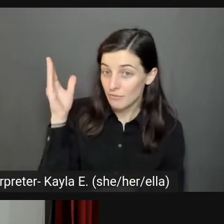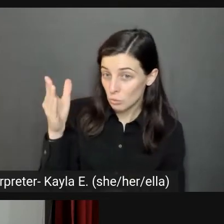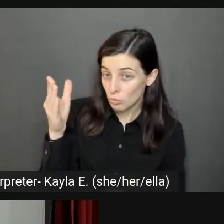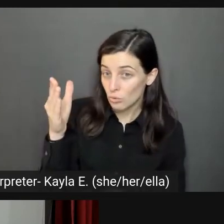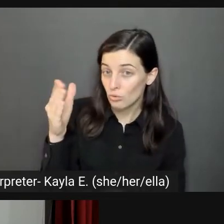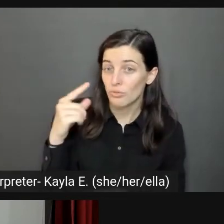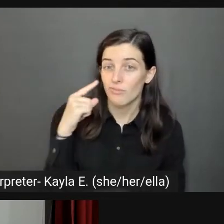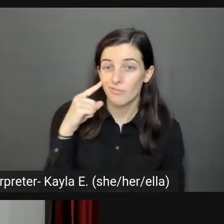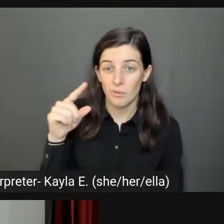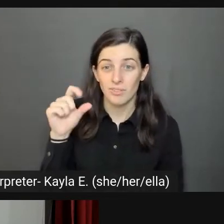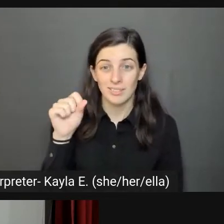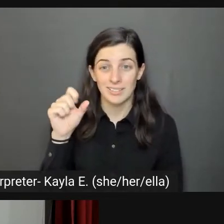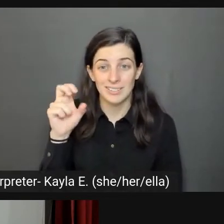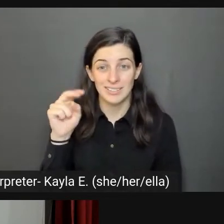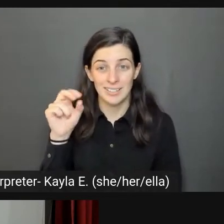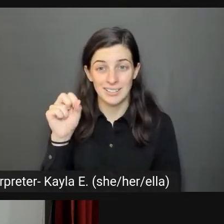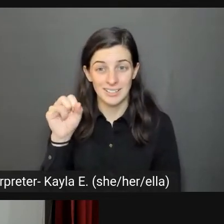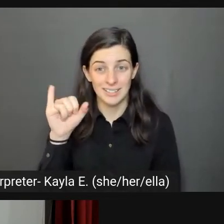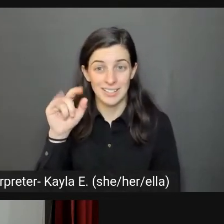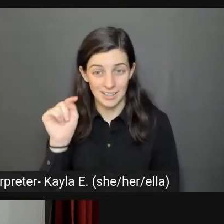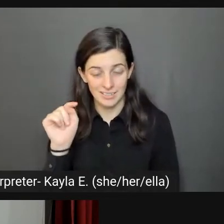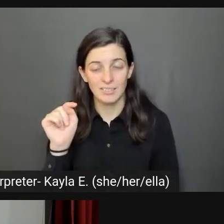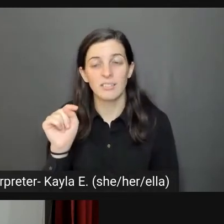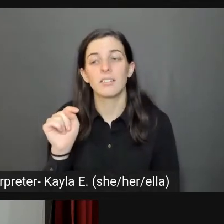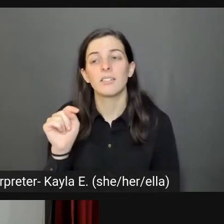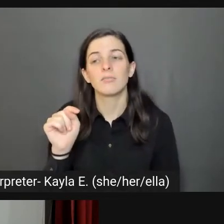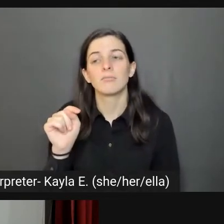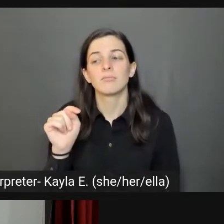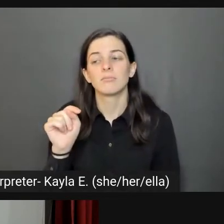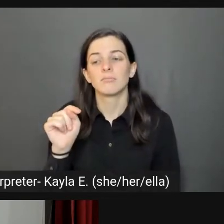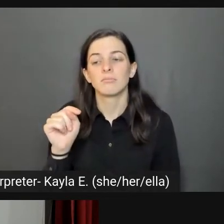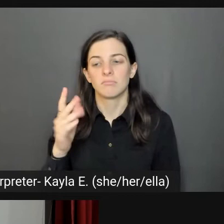and how I see it is that the companies that are like WordPress,